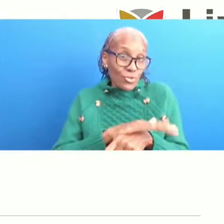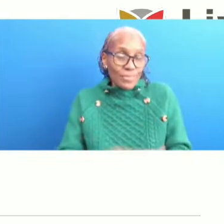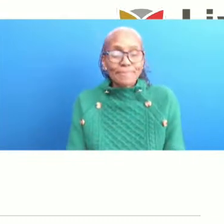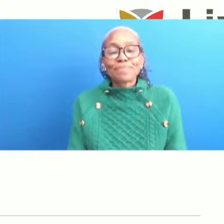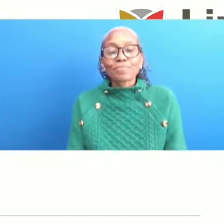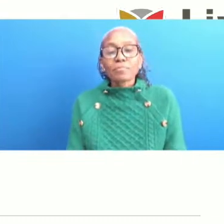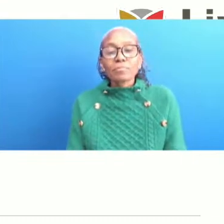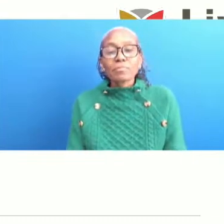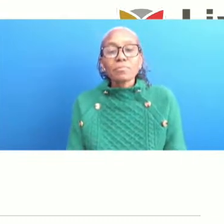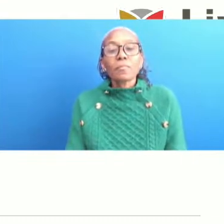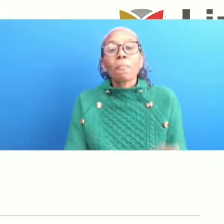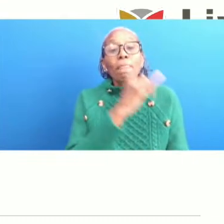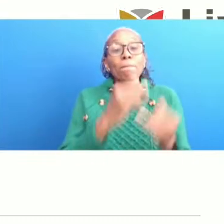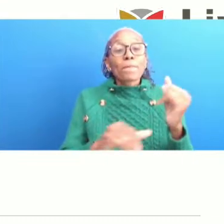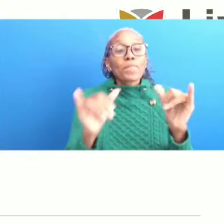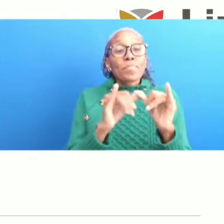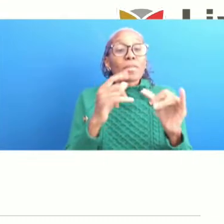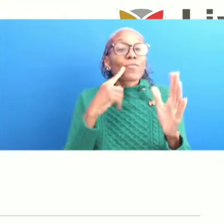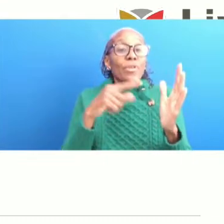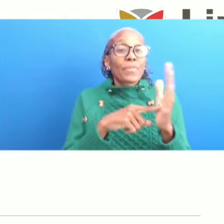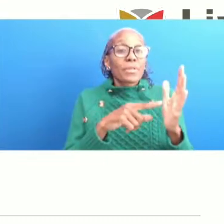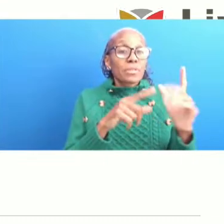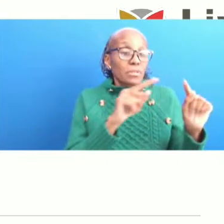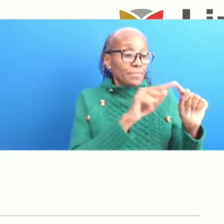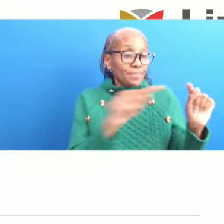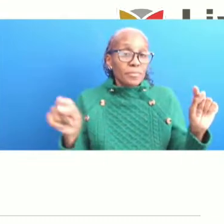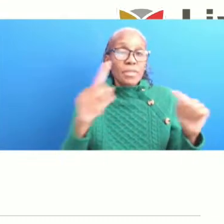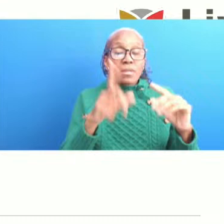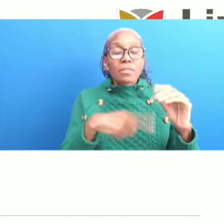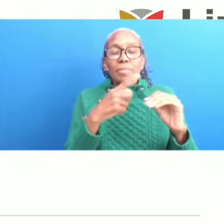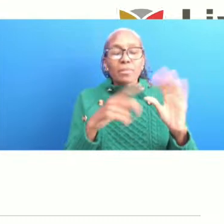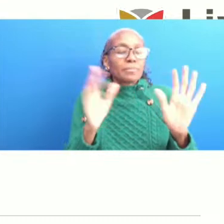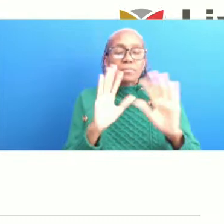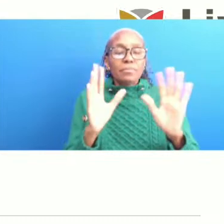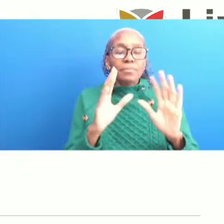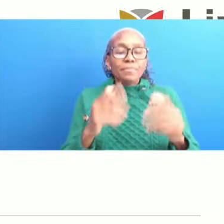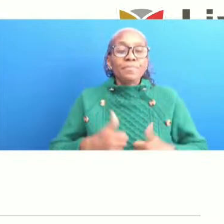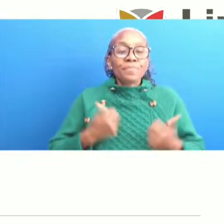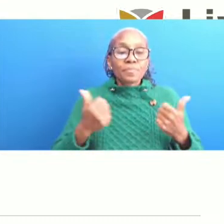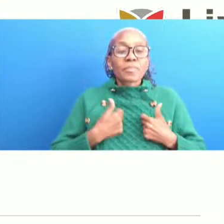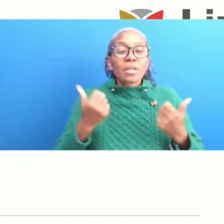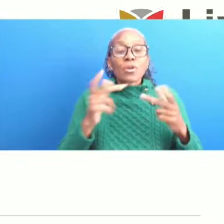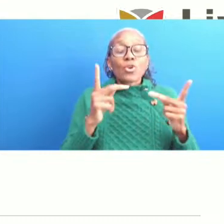IF FOLKS DON'T HAVE ACCESS TO HEALTH CARE COVERAGE.